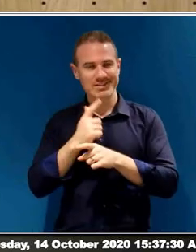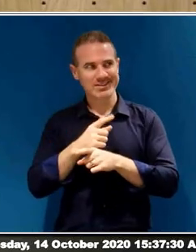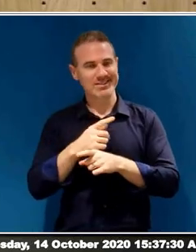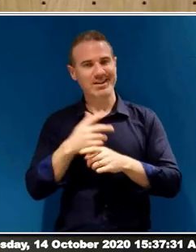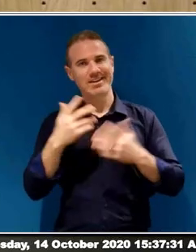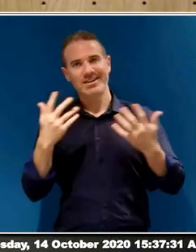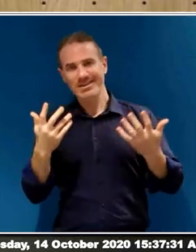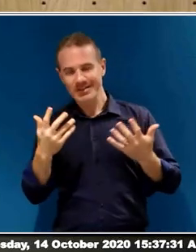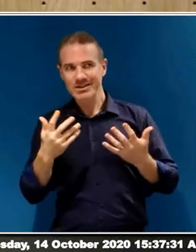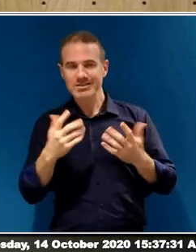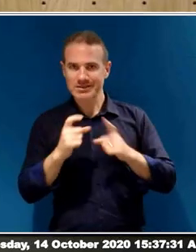Yes.